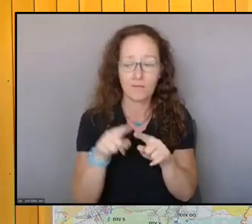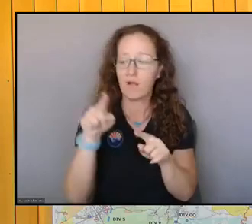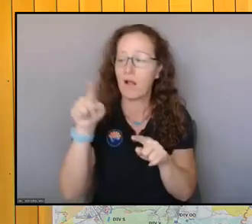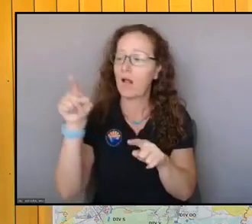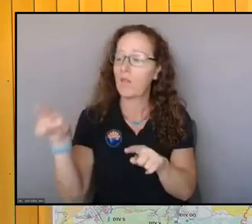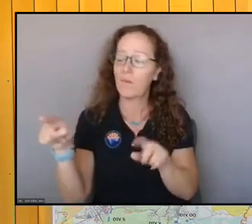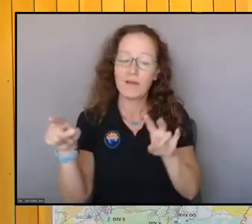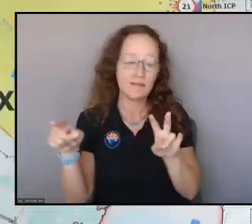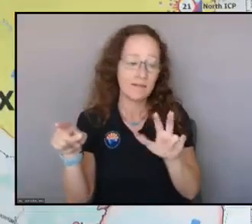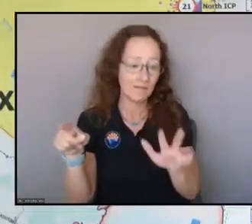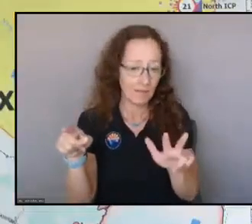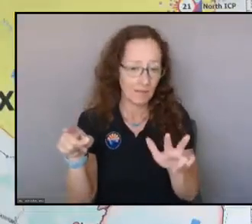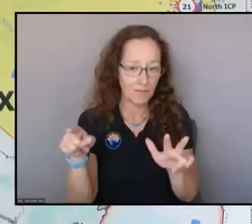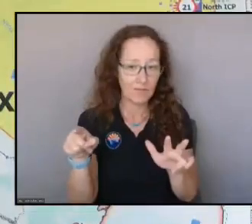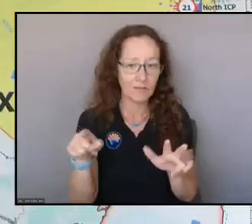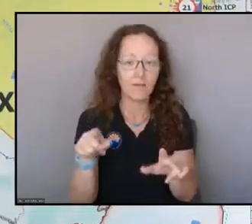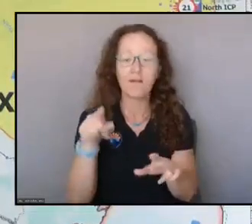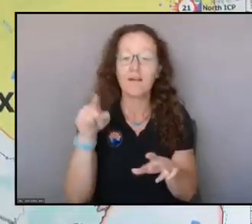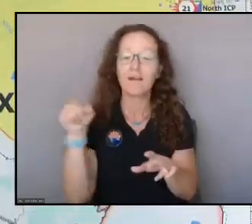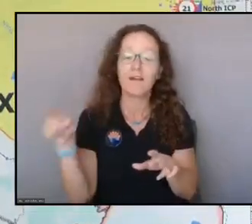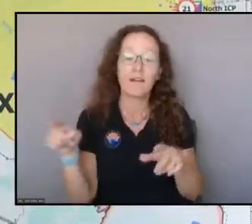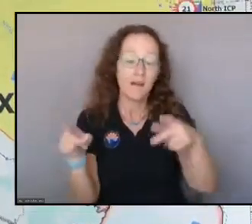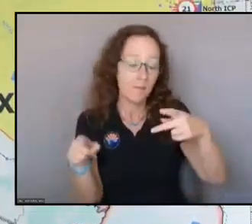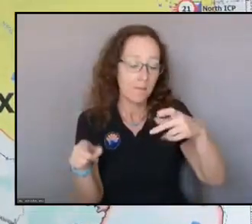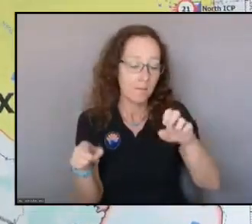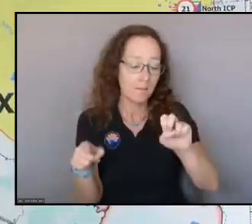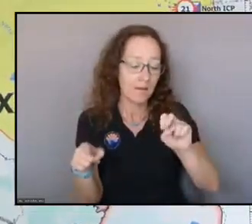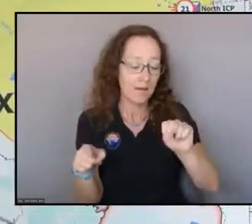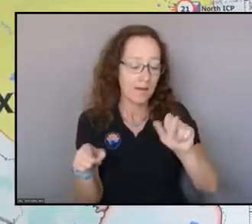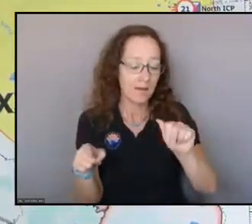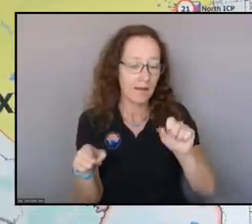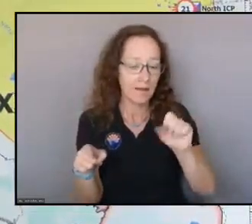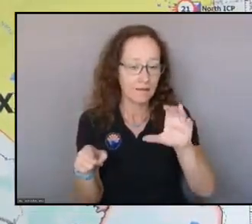PENASCO BASE CAMP IS AT THE PENASCO HIGH SCHOOL. THERE